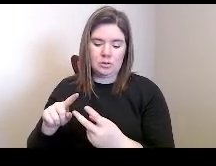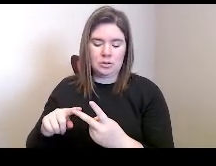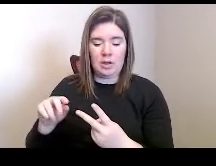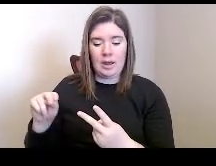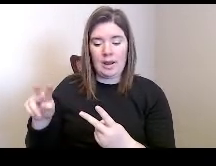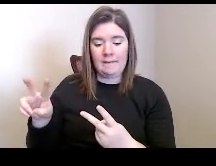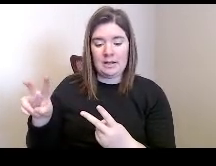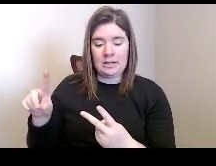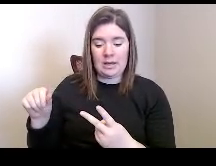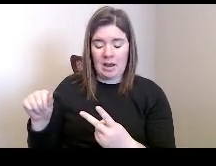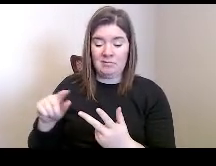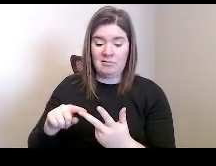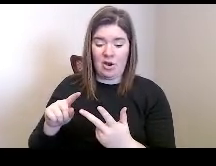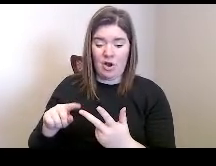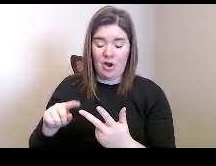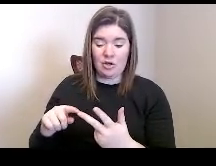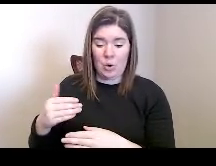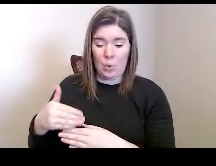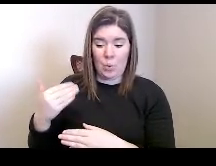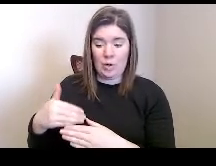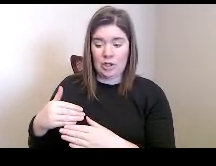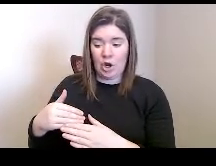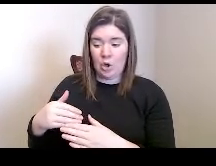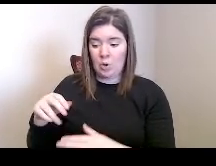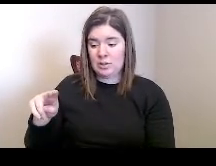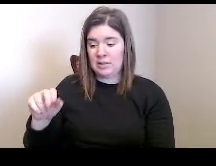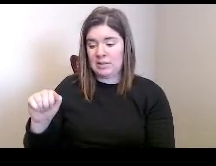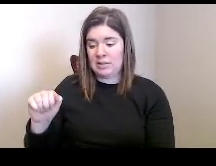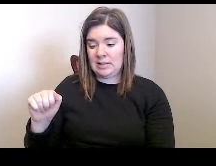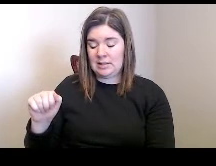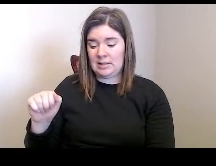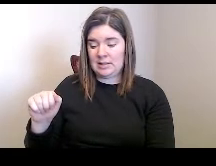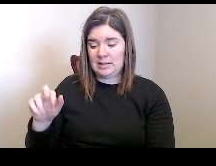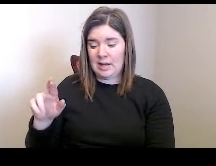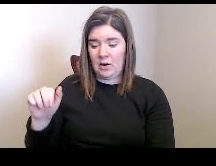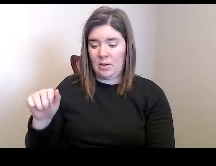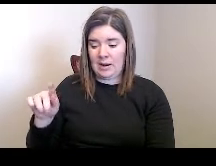can display a list of headings in your document, so it's always a good idea to add the headings